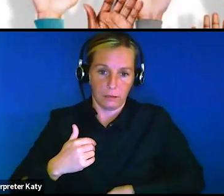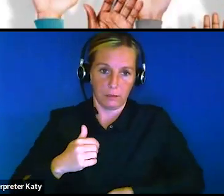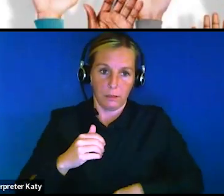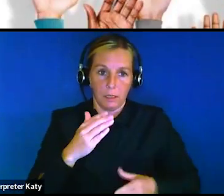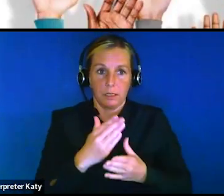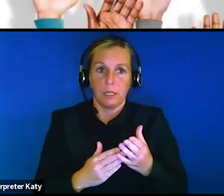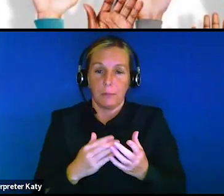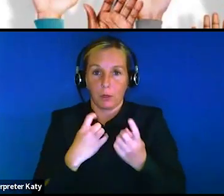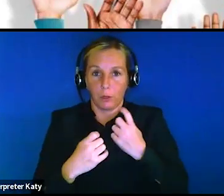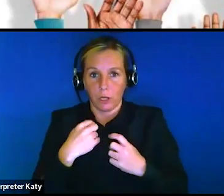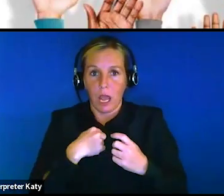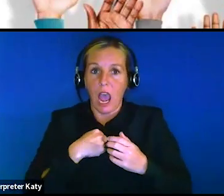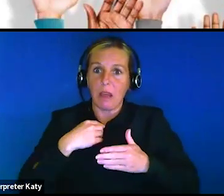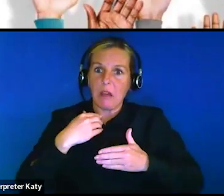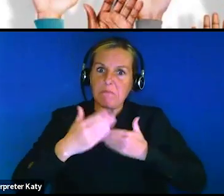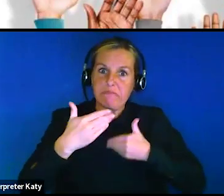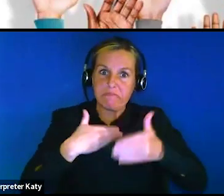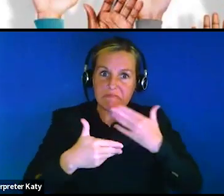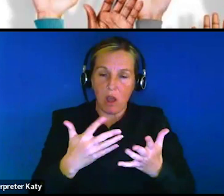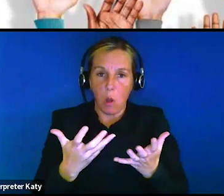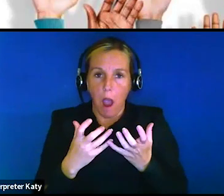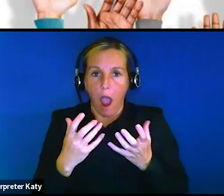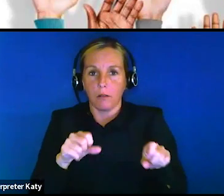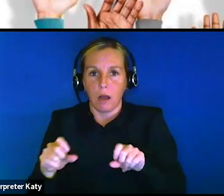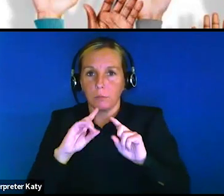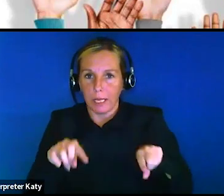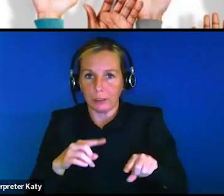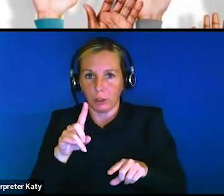I've been speeding through this because I wanted to get to your questions and have a few minutes for that.